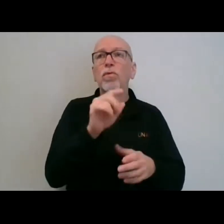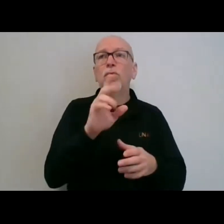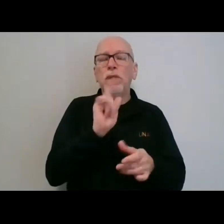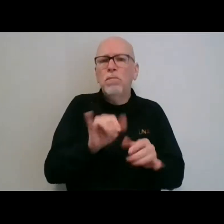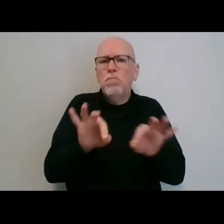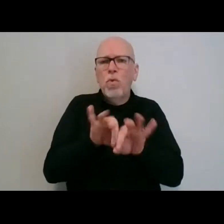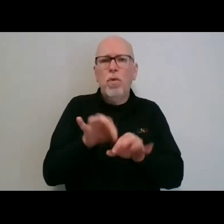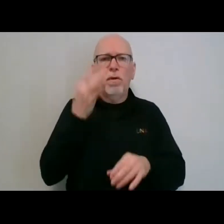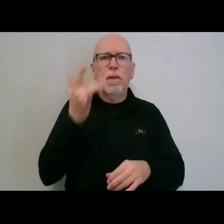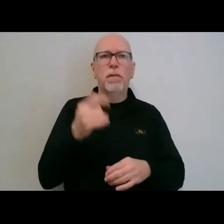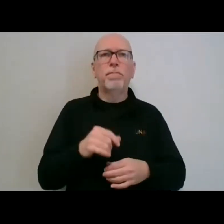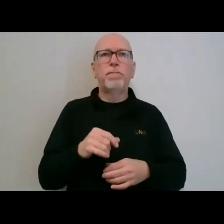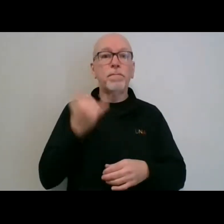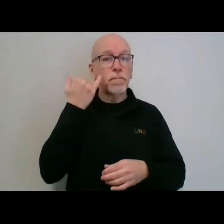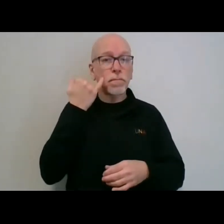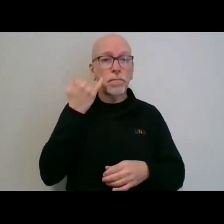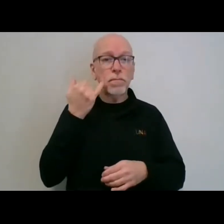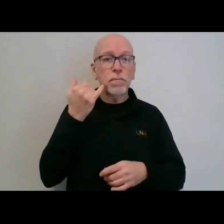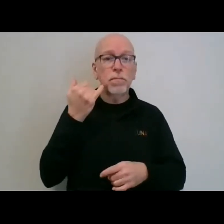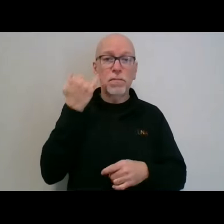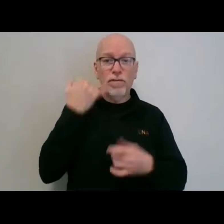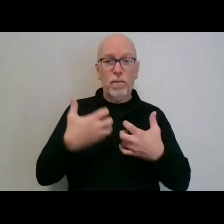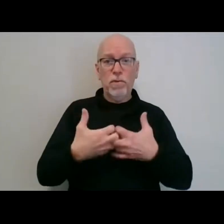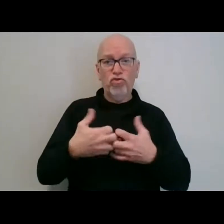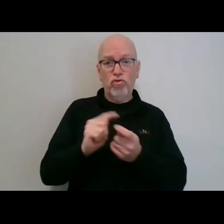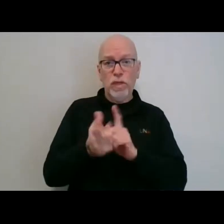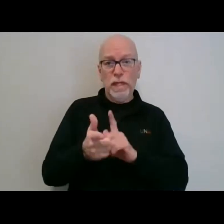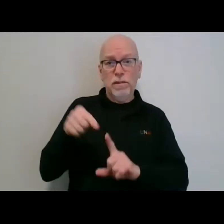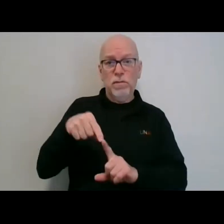because if a machine translation system,